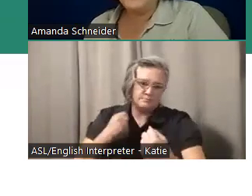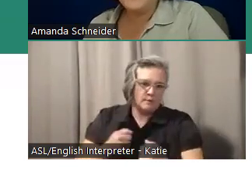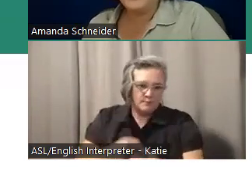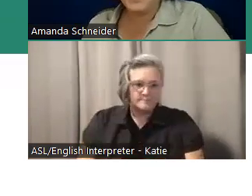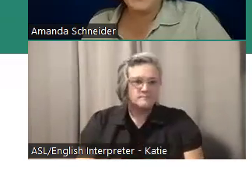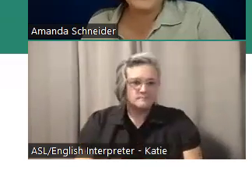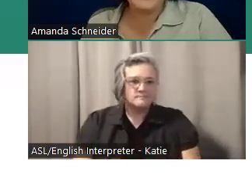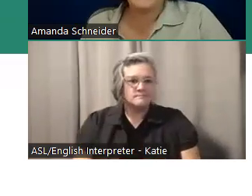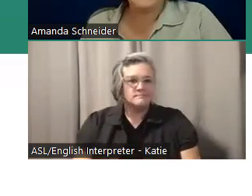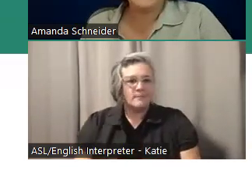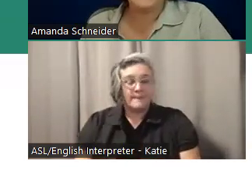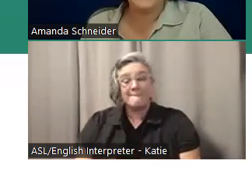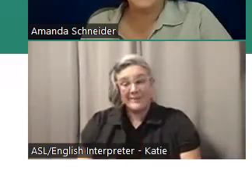And then reading with your child is…